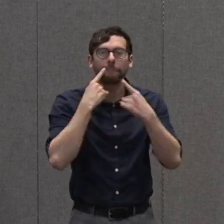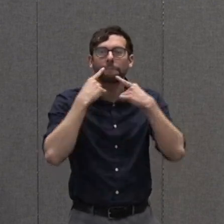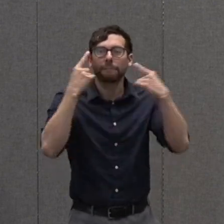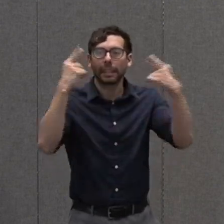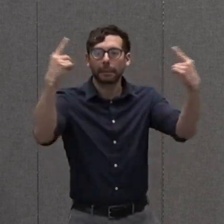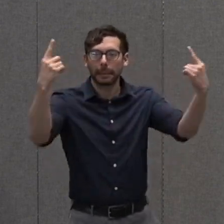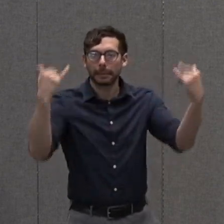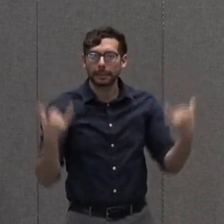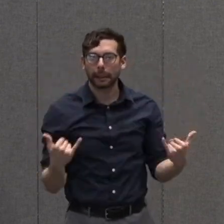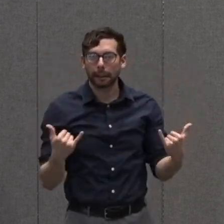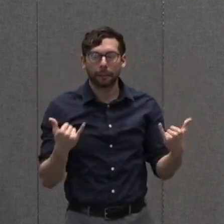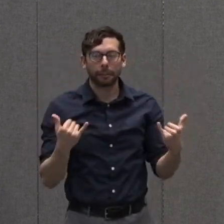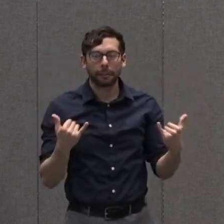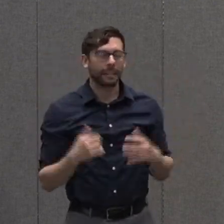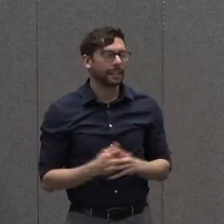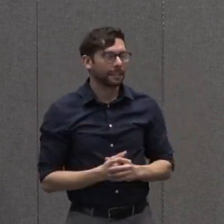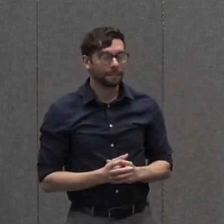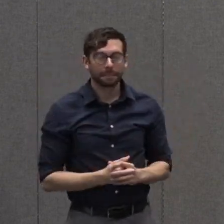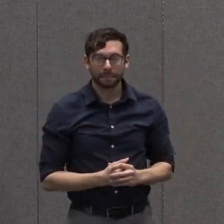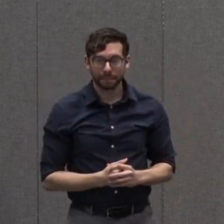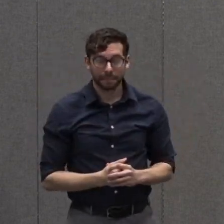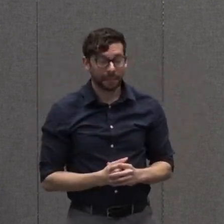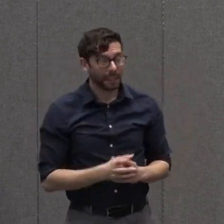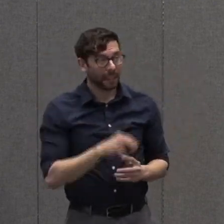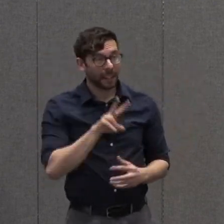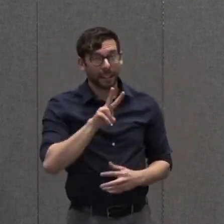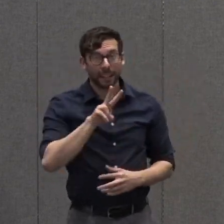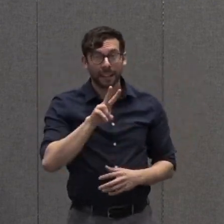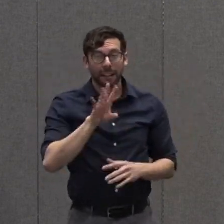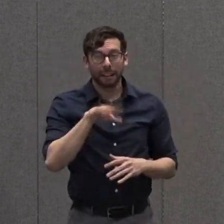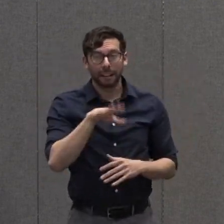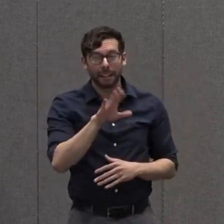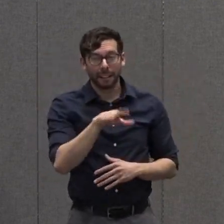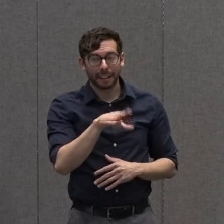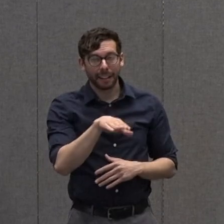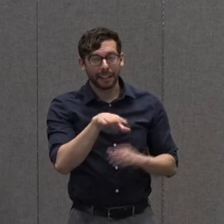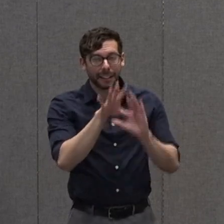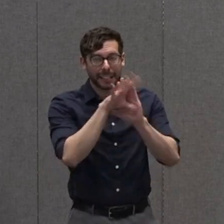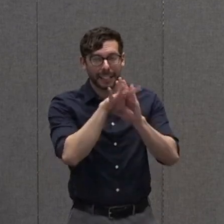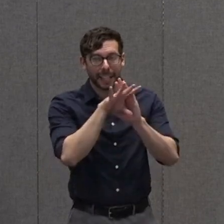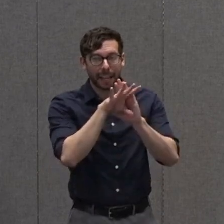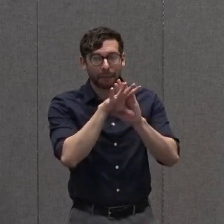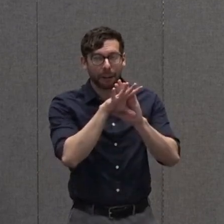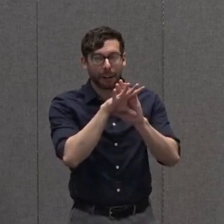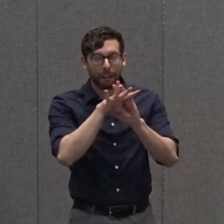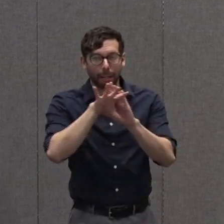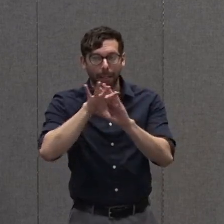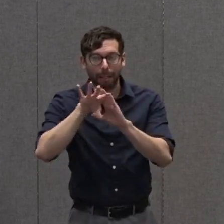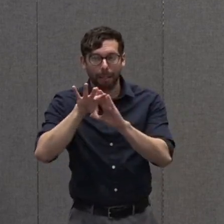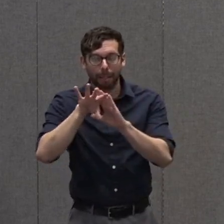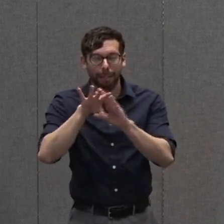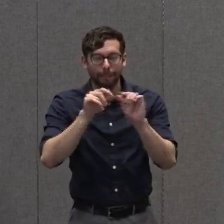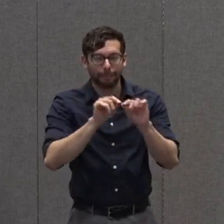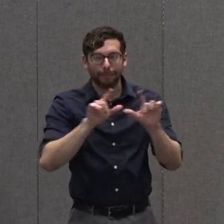Wow, Victor can you see her head on this monitor? Can you move that camera just a little bit, so that they can see her?